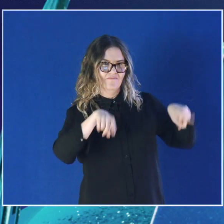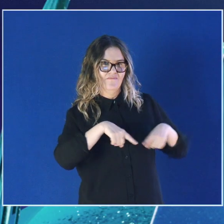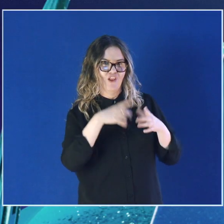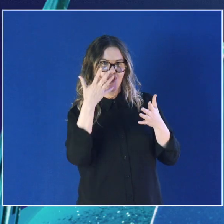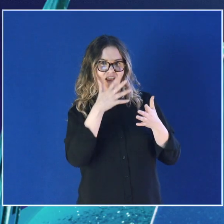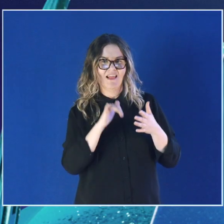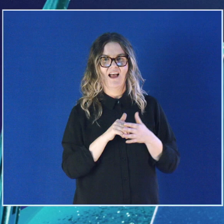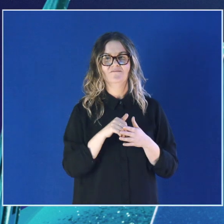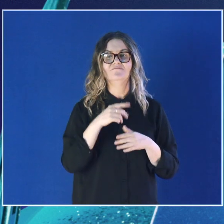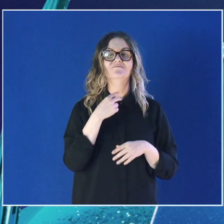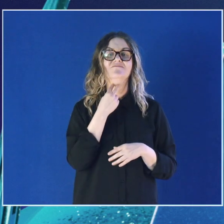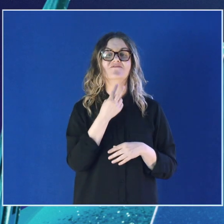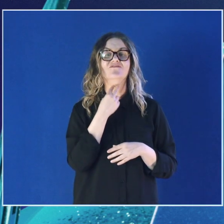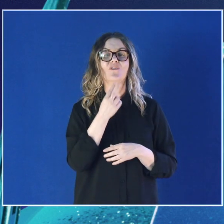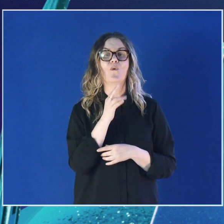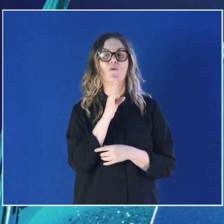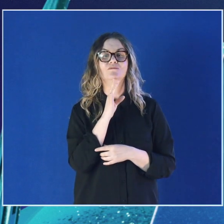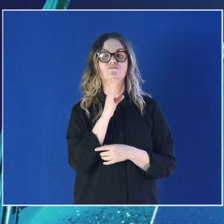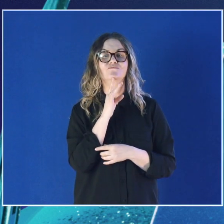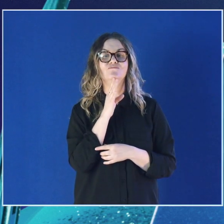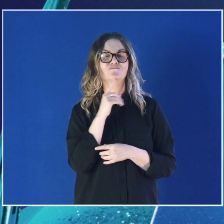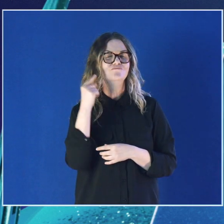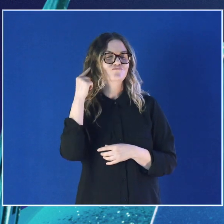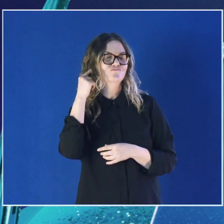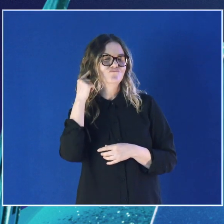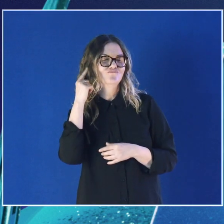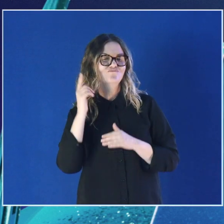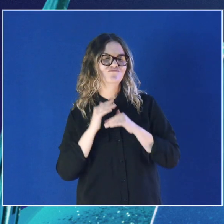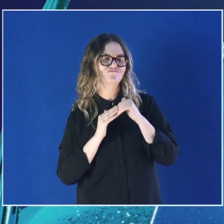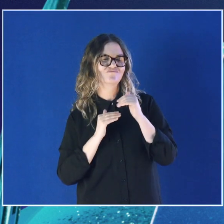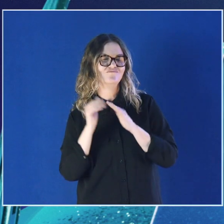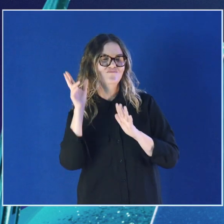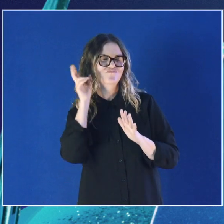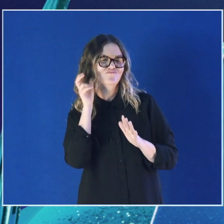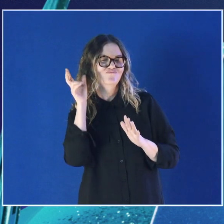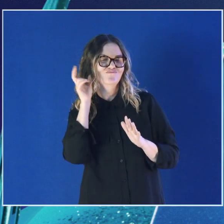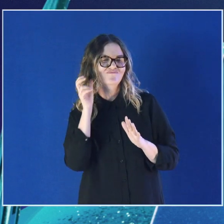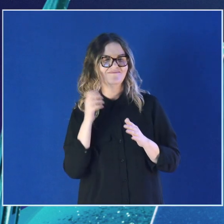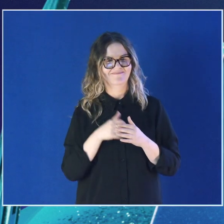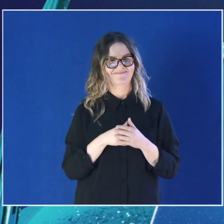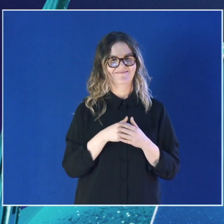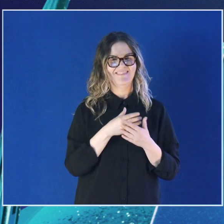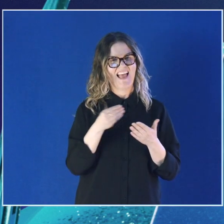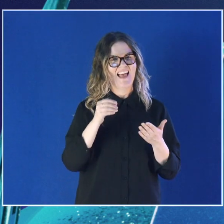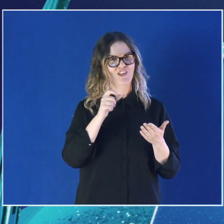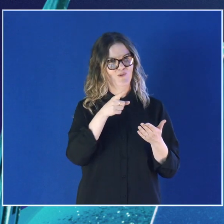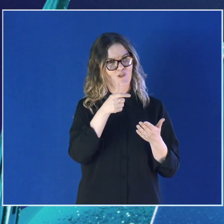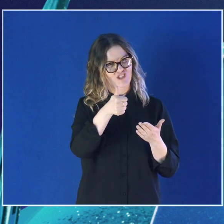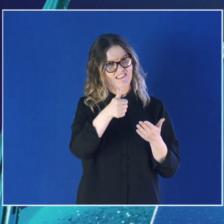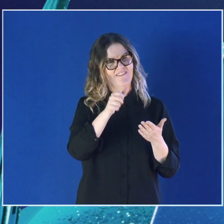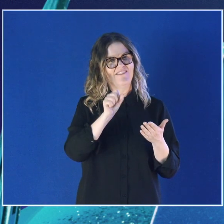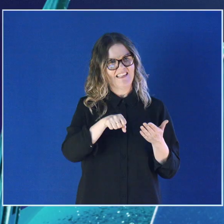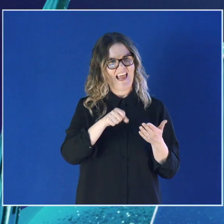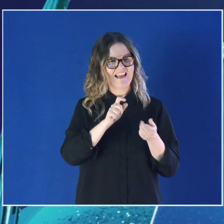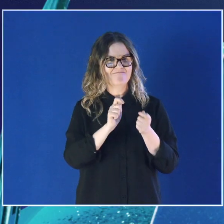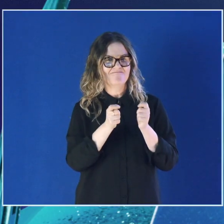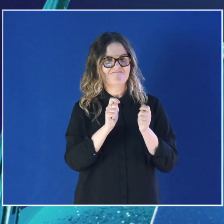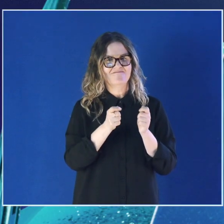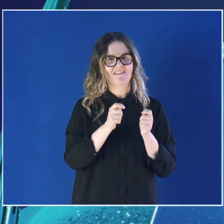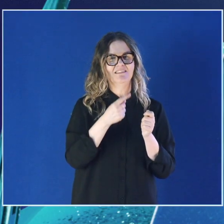while personalization gives you control over what is announced, and when. For Braille users, plug-and-play HID support makes connecting